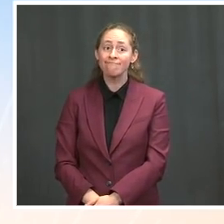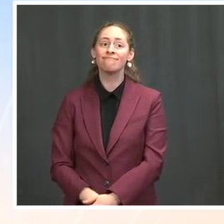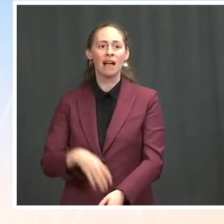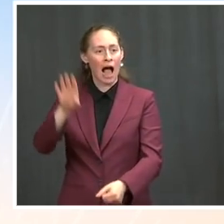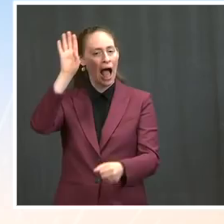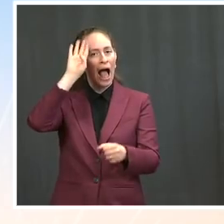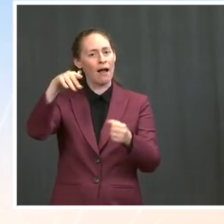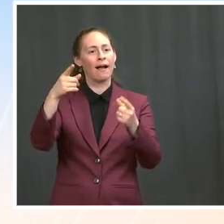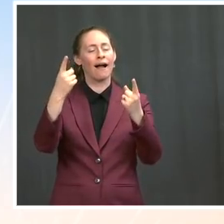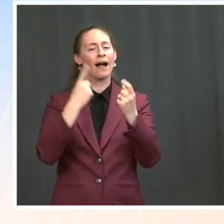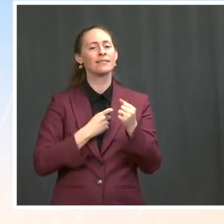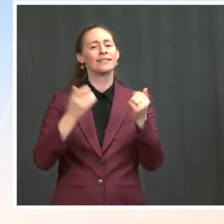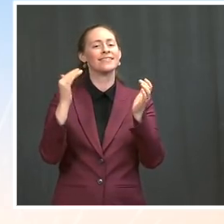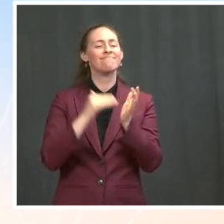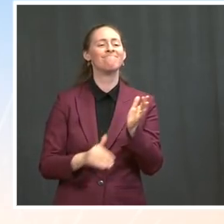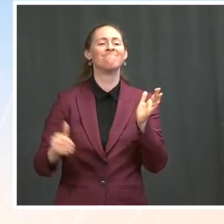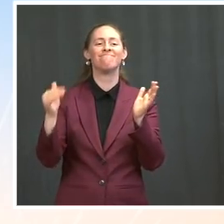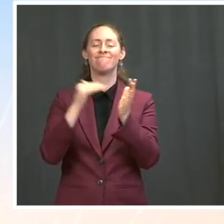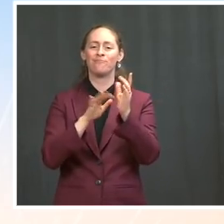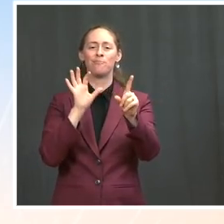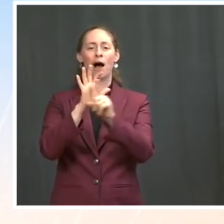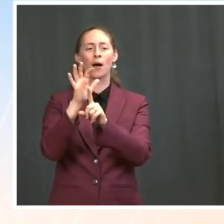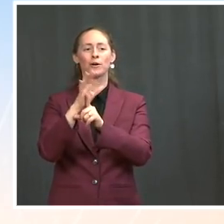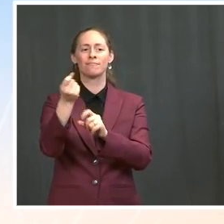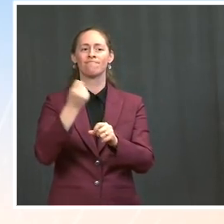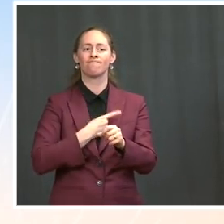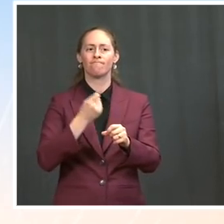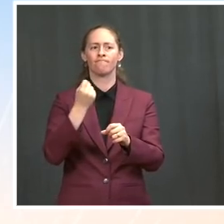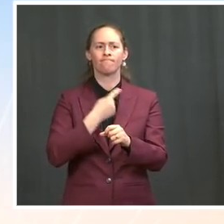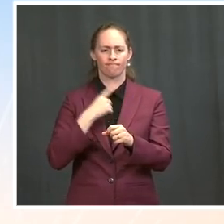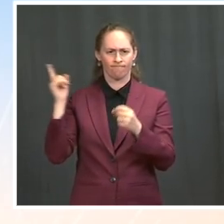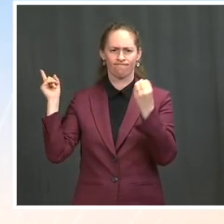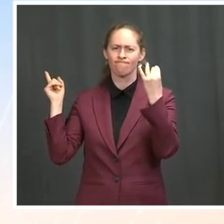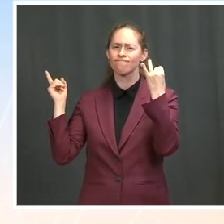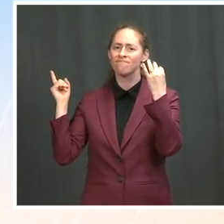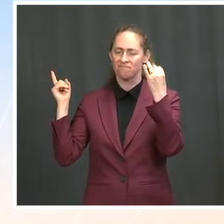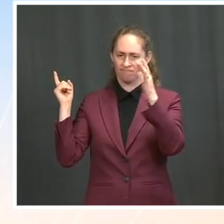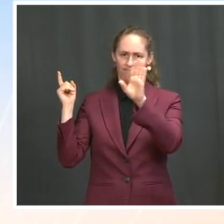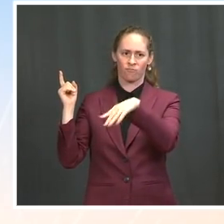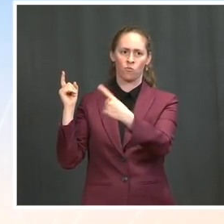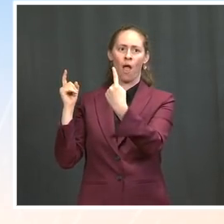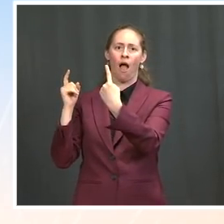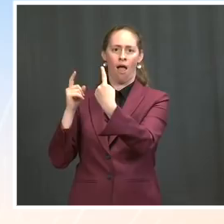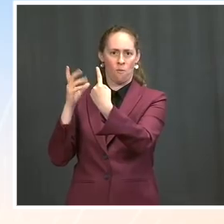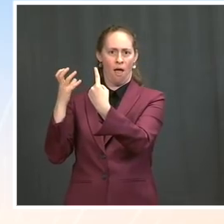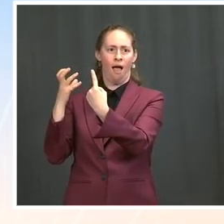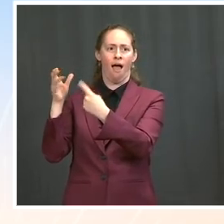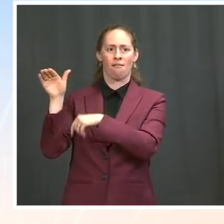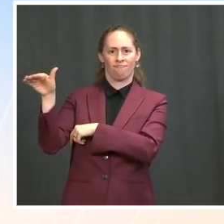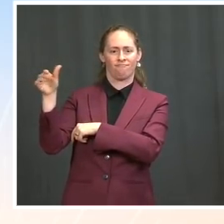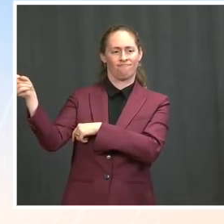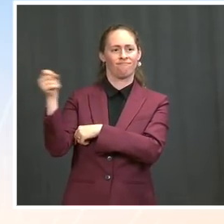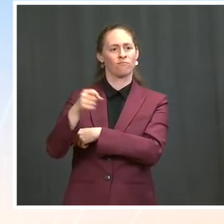Certainly, he's eager to have somebody who's qualified and prepared to pl- -- to take on the role.